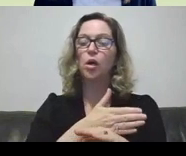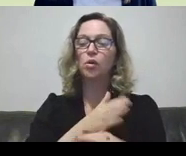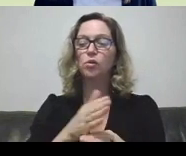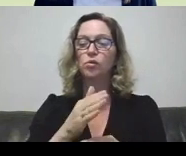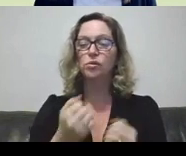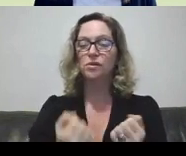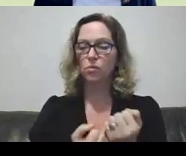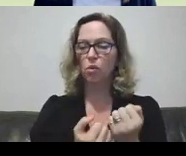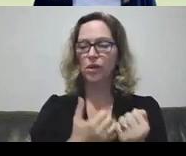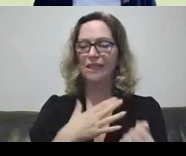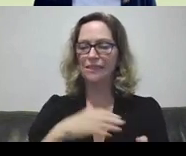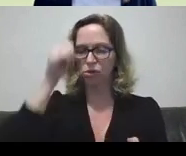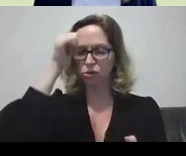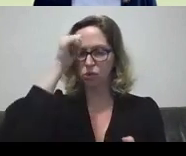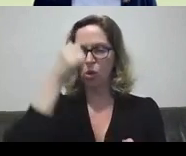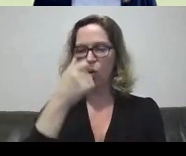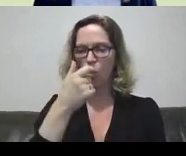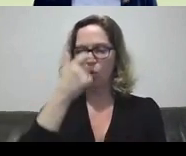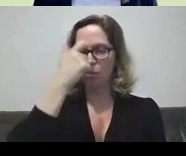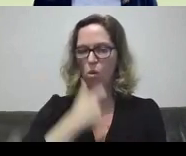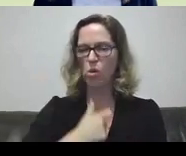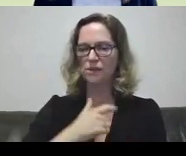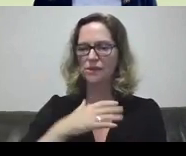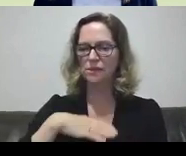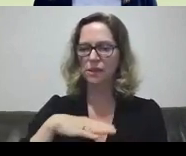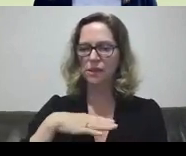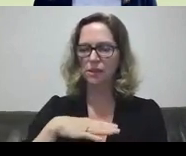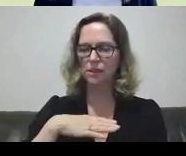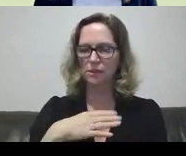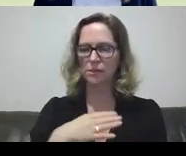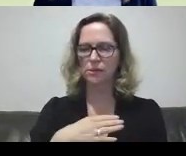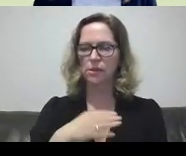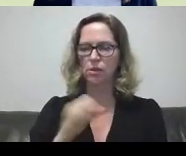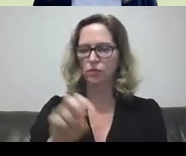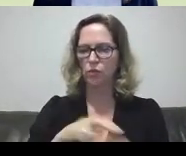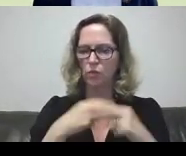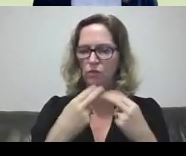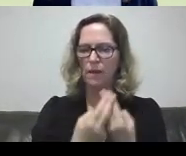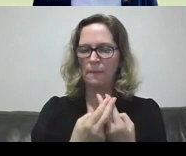individual's needs the individual needs of your family member and it's